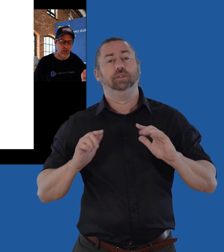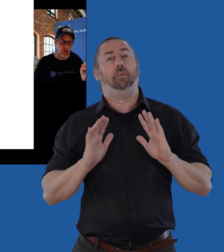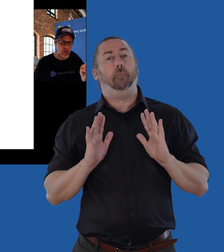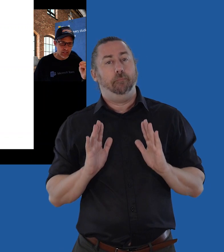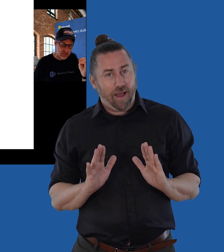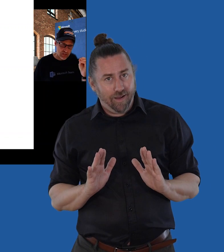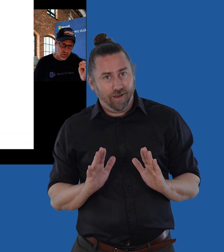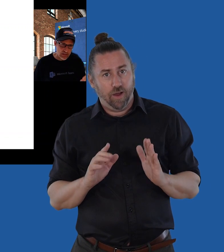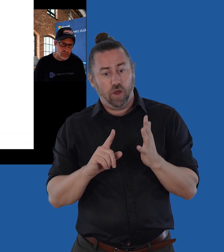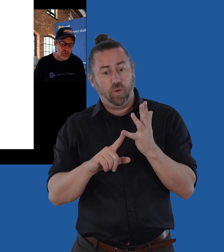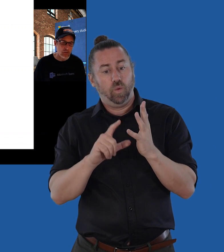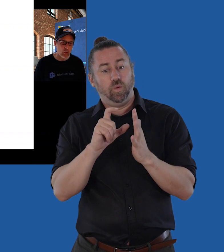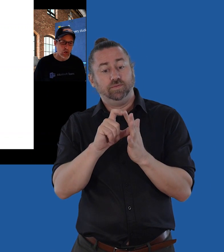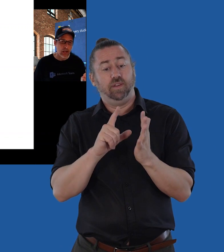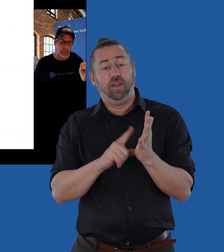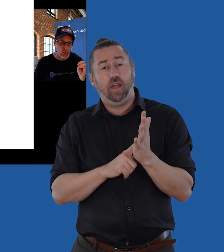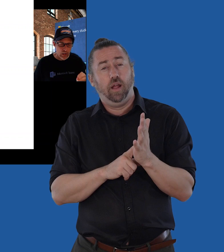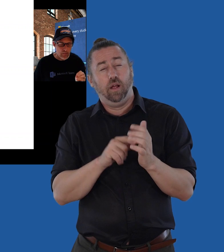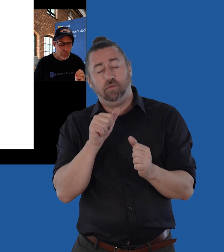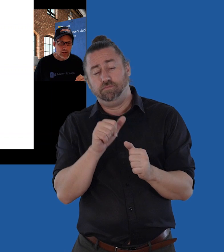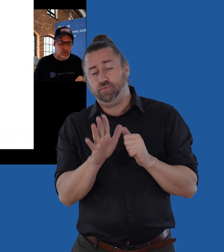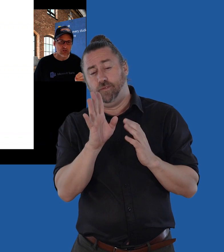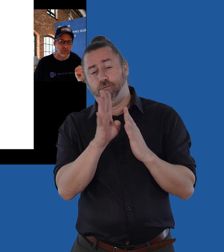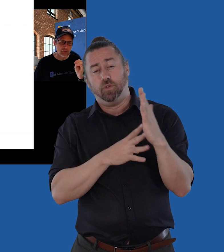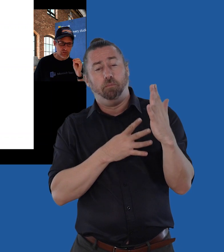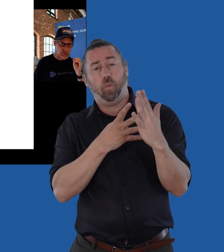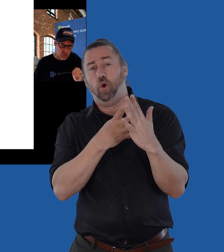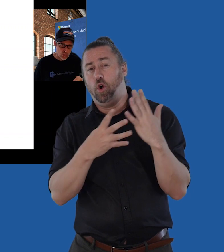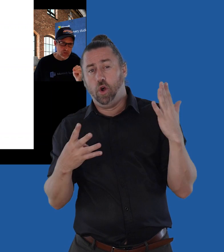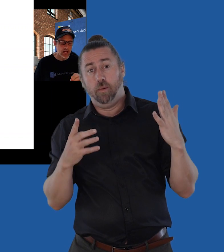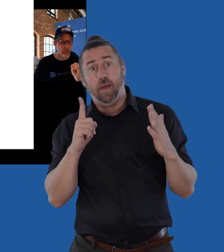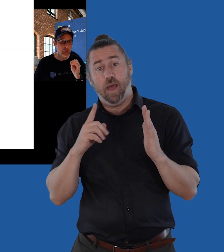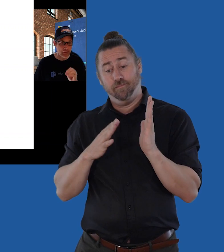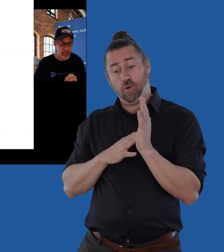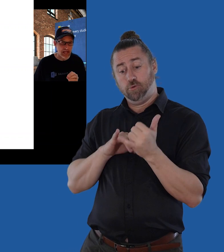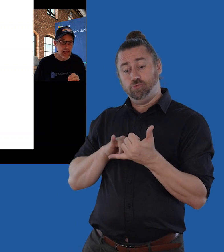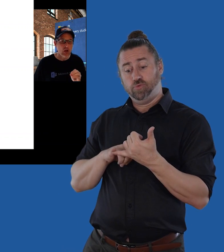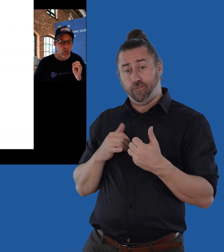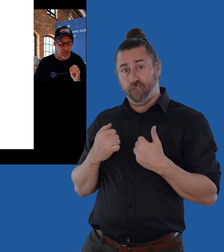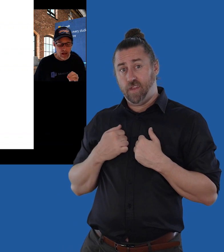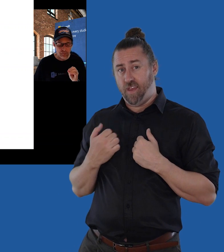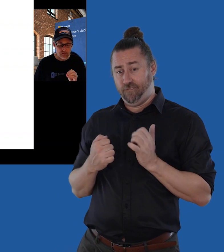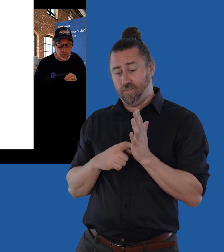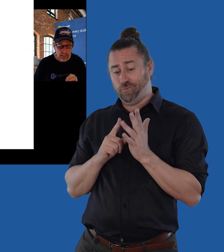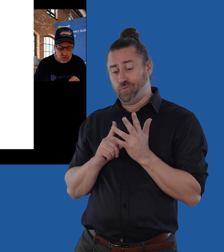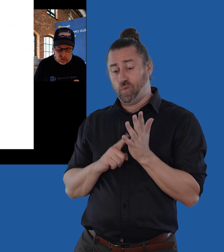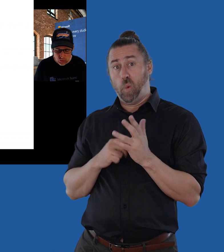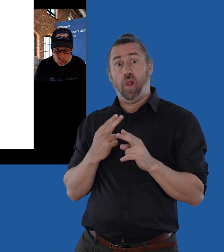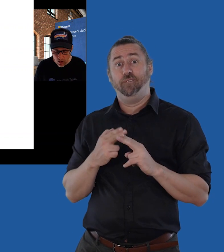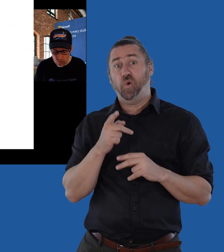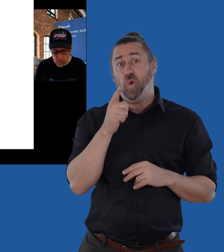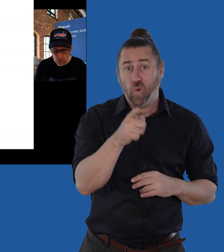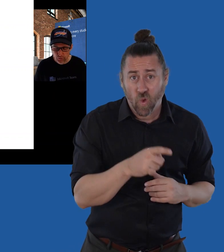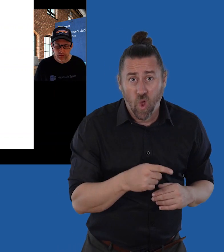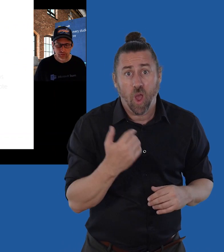not only is a great framework, but we at Microsoft have got the tools to help you meet that without feeling too overloaded.